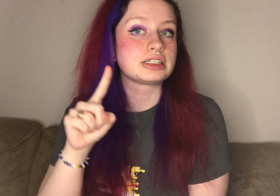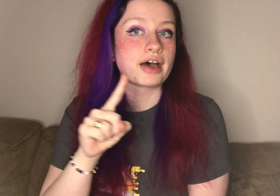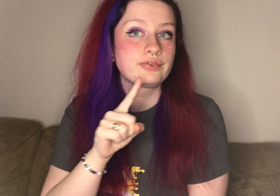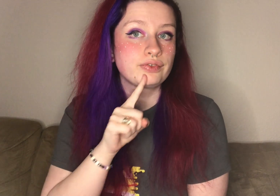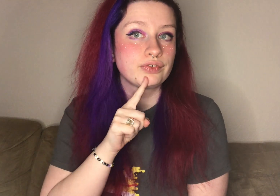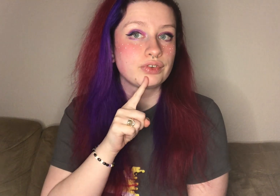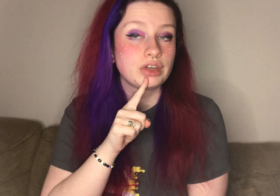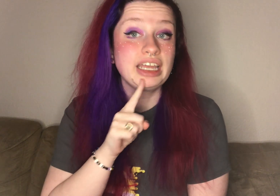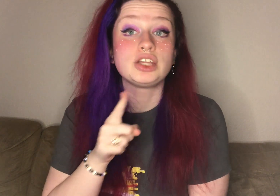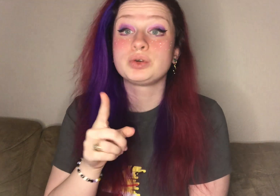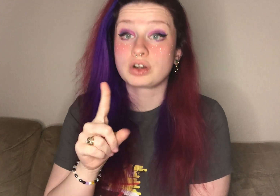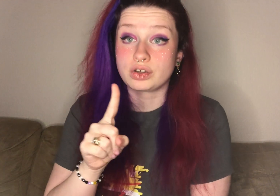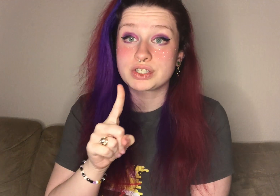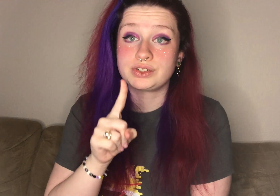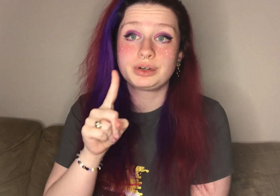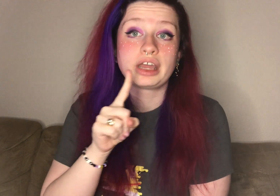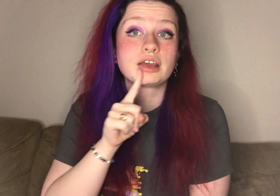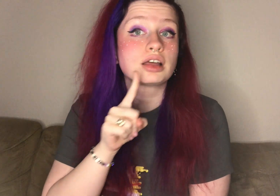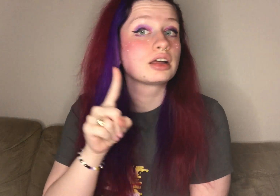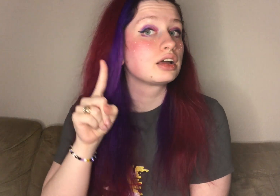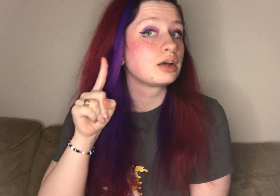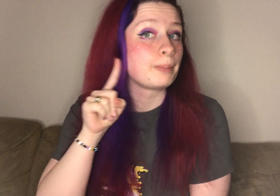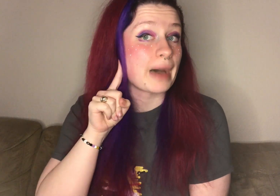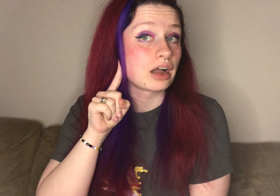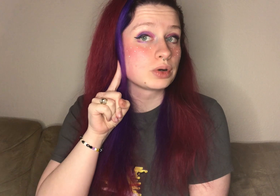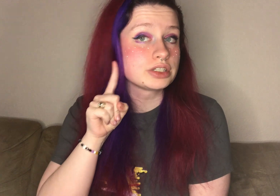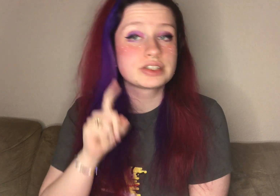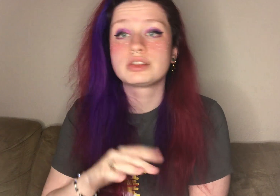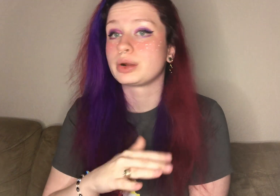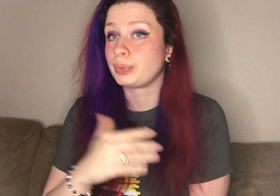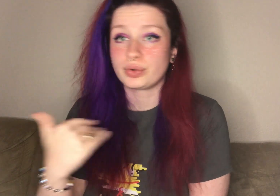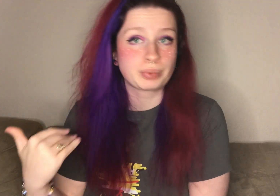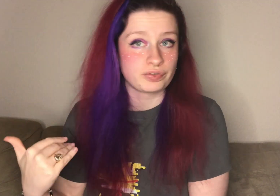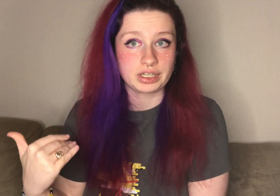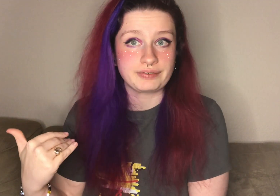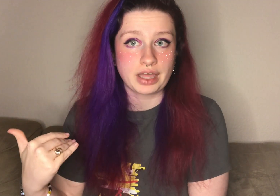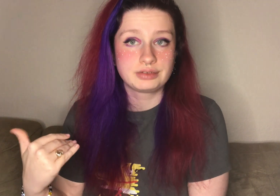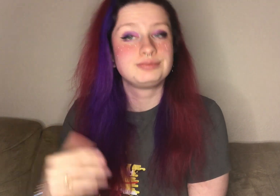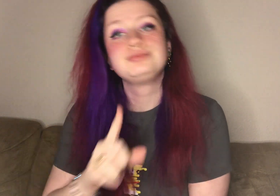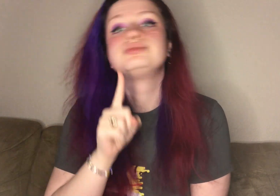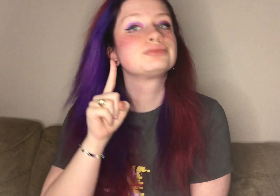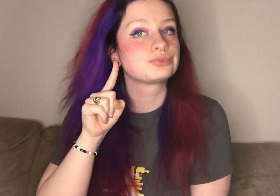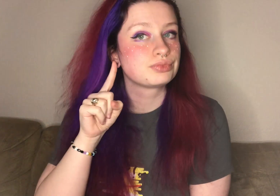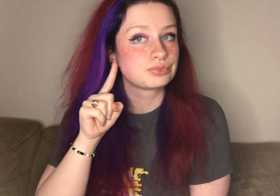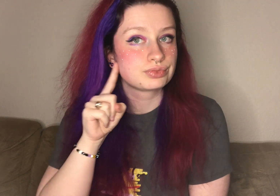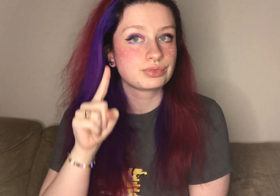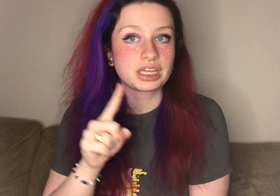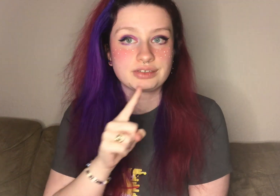deaf you can also do it backwards they're both perfectly fine